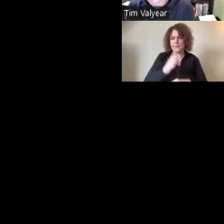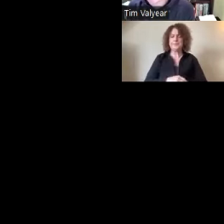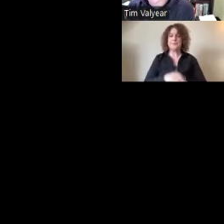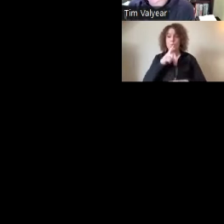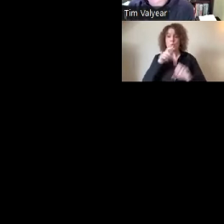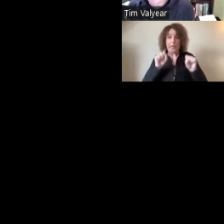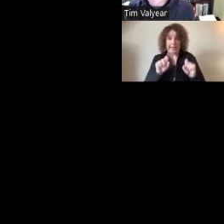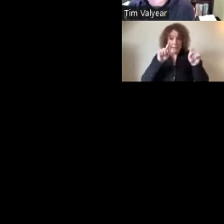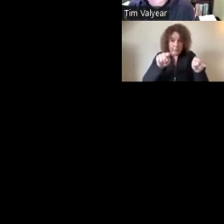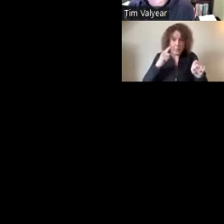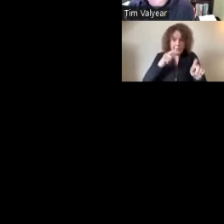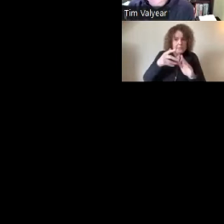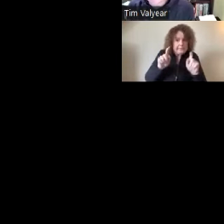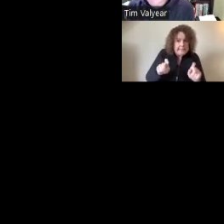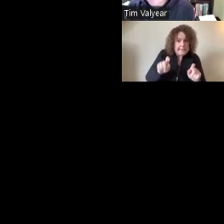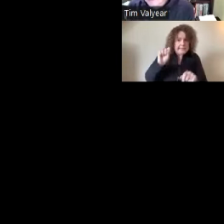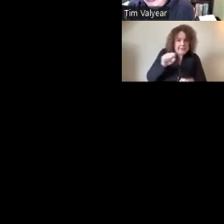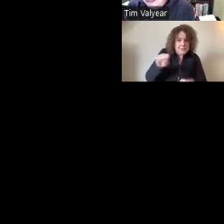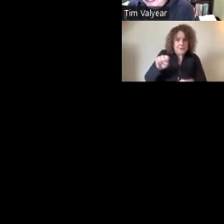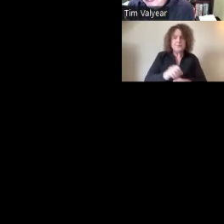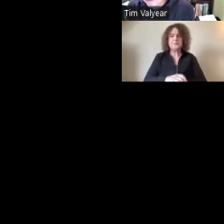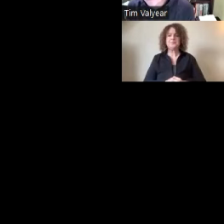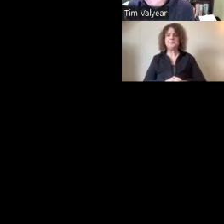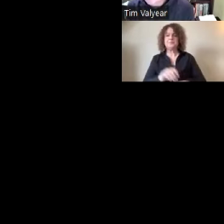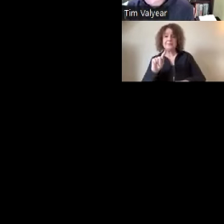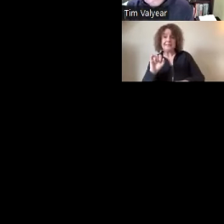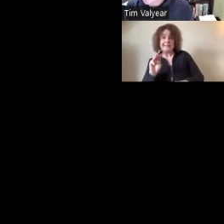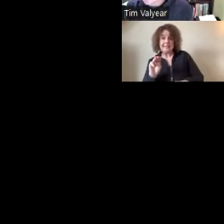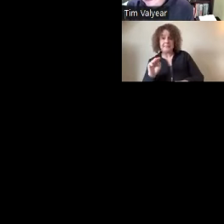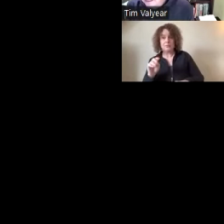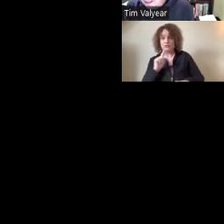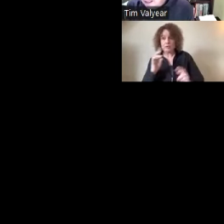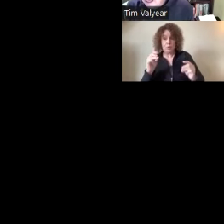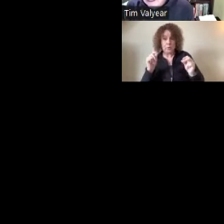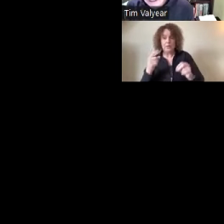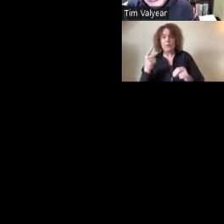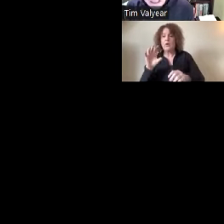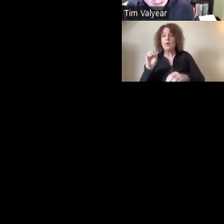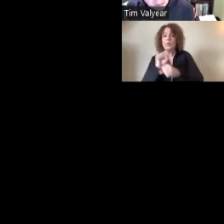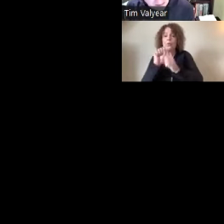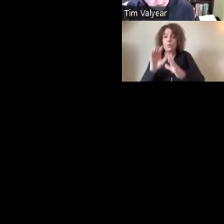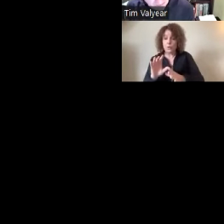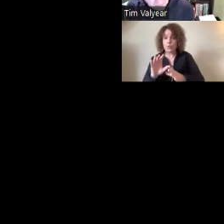who is eligible for PCR tests will be sent out » SPEAKER: Yeah. So that would tell you whether or